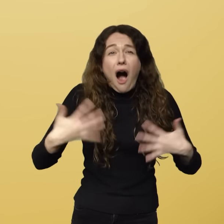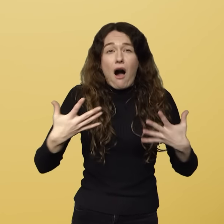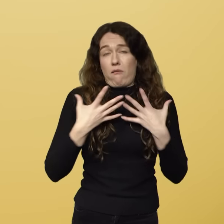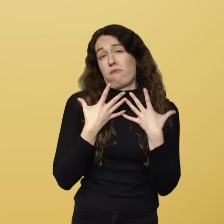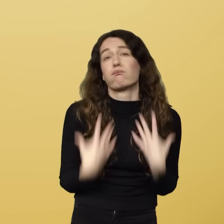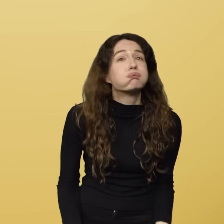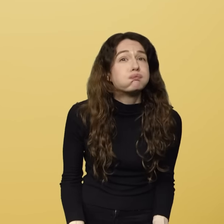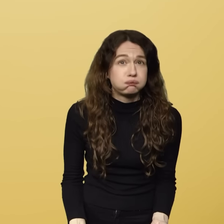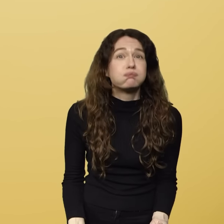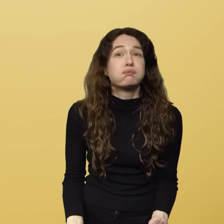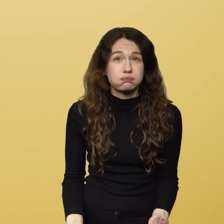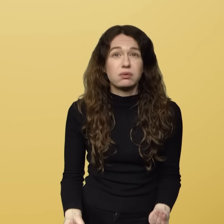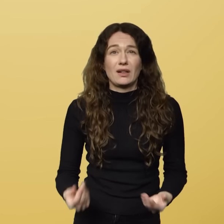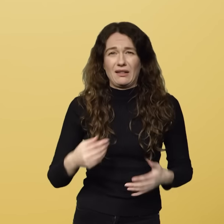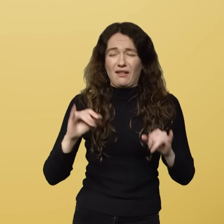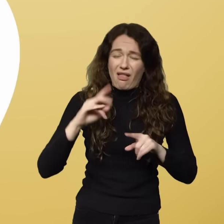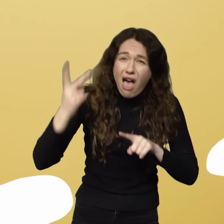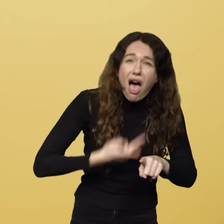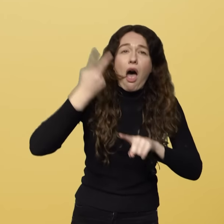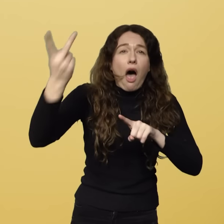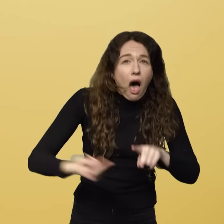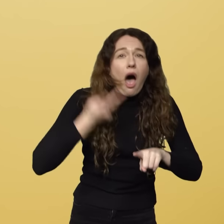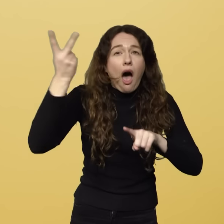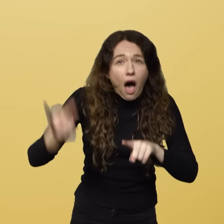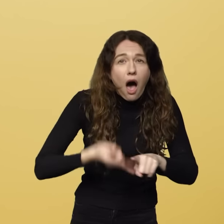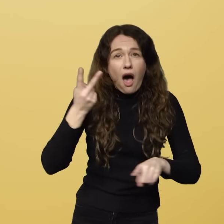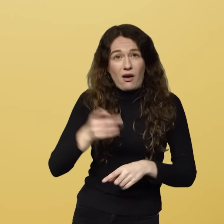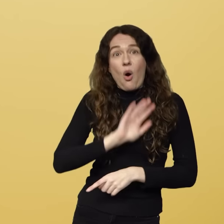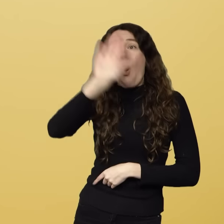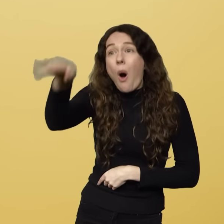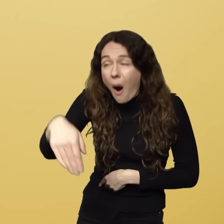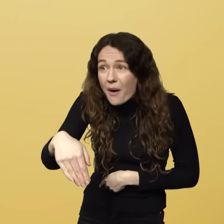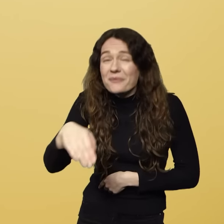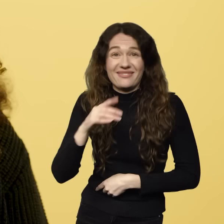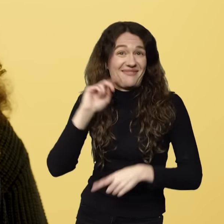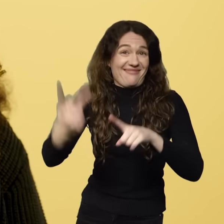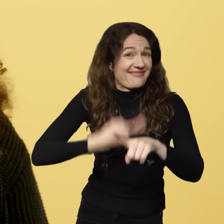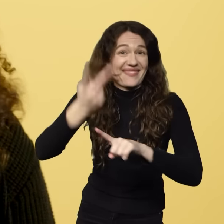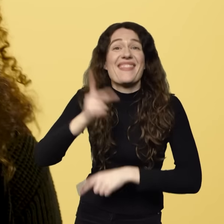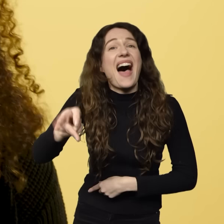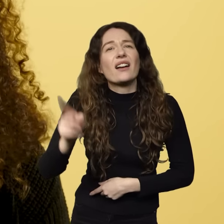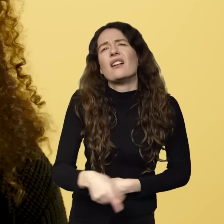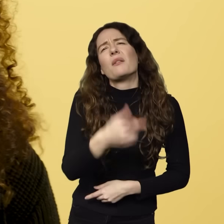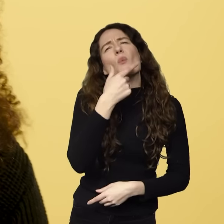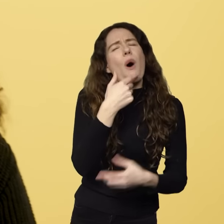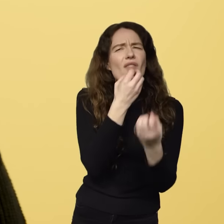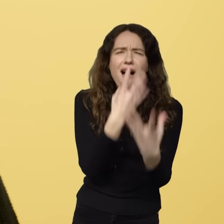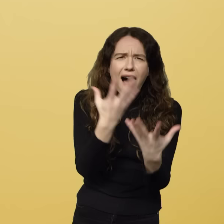because then you could go home that night and it will happen again. You have an amazing boyfriend. Sometimes. No, I’m joking. Sometimes.